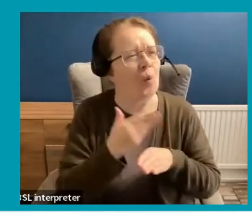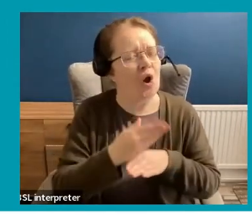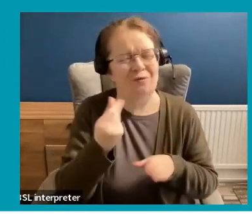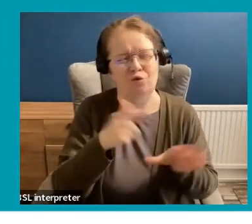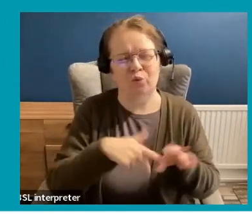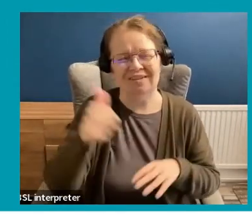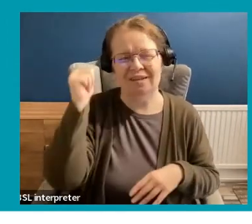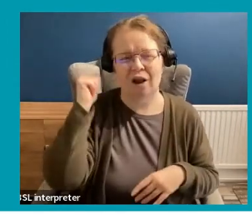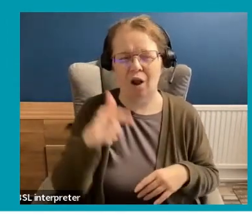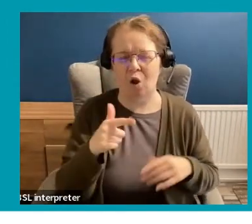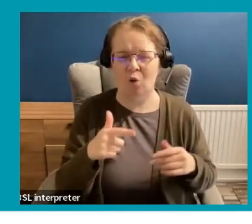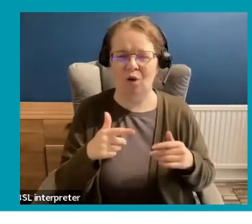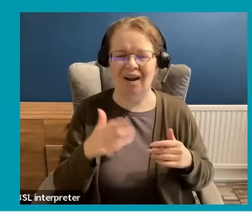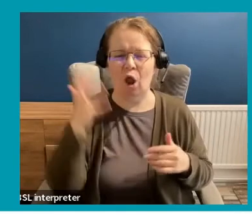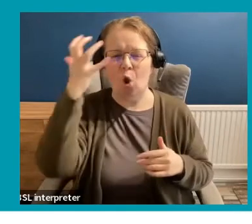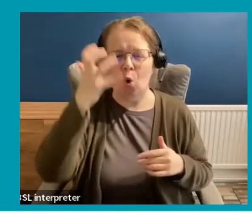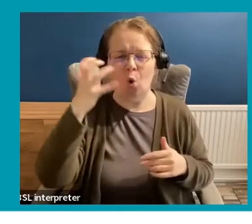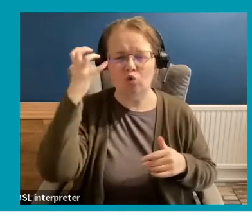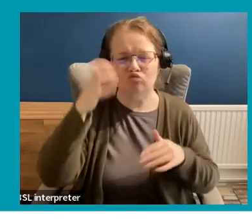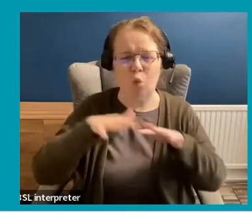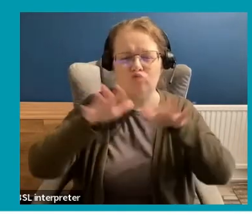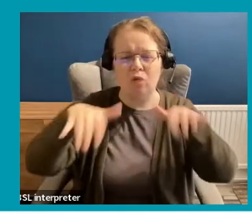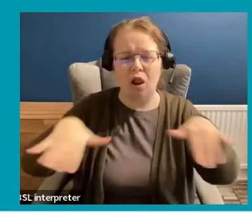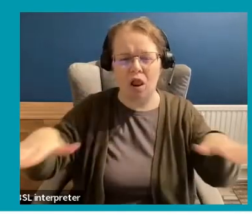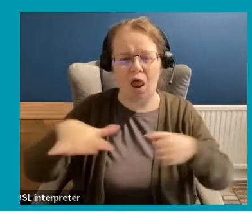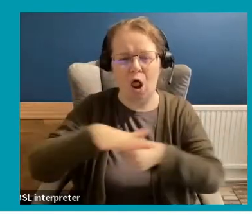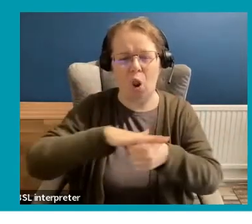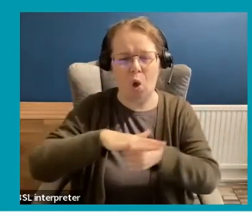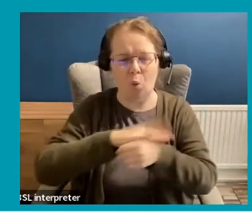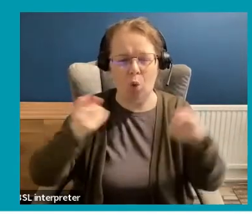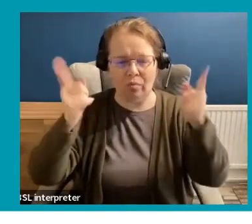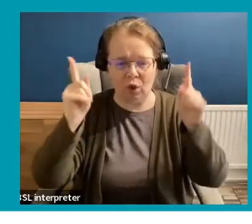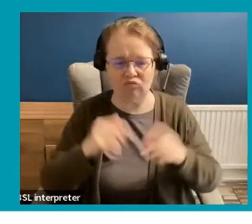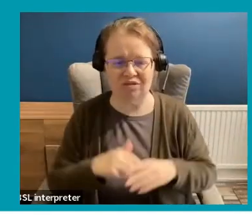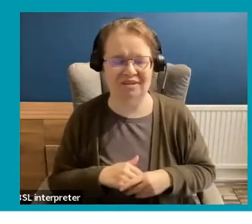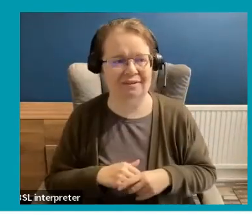a very rural, local authority and I was going